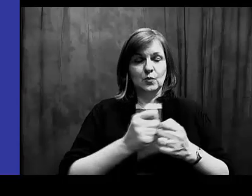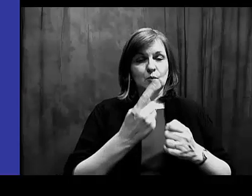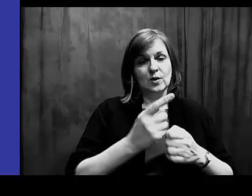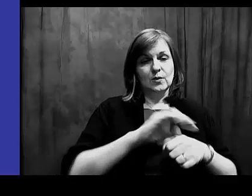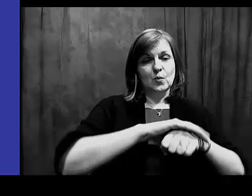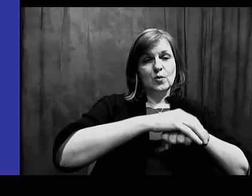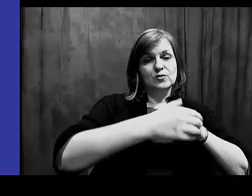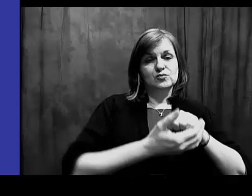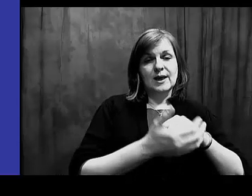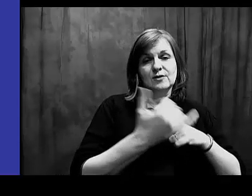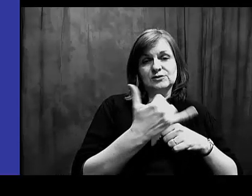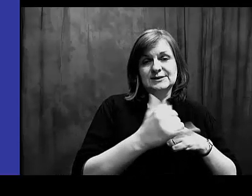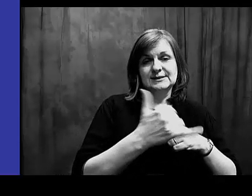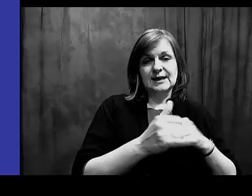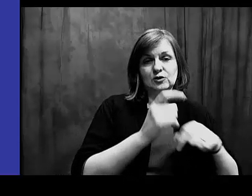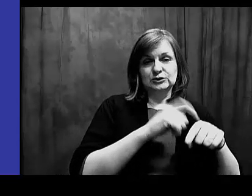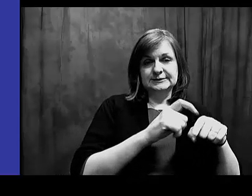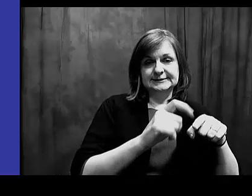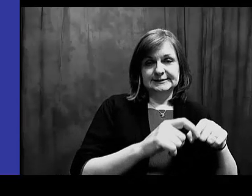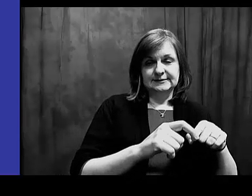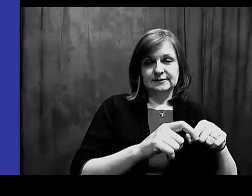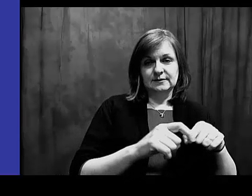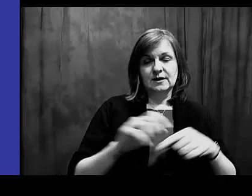one with round yellow seeds